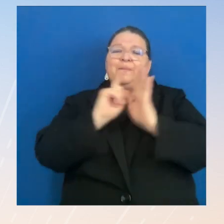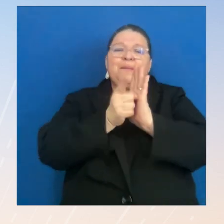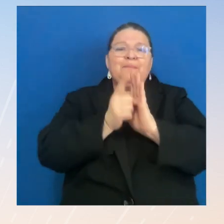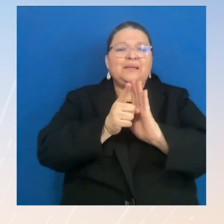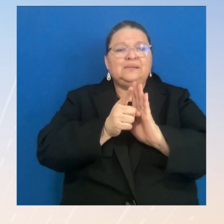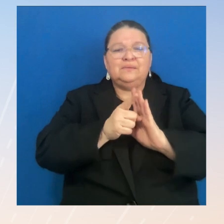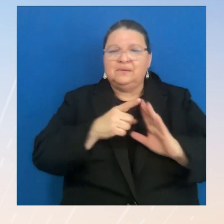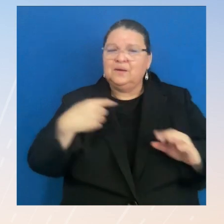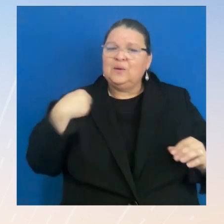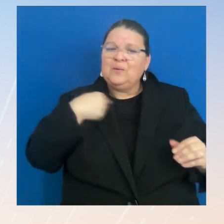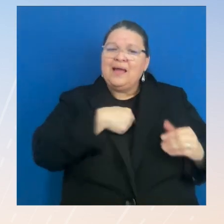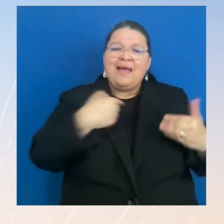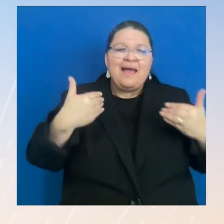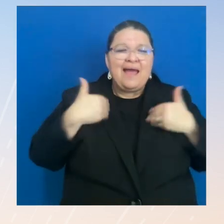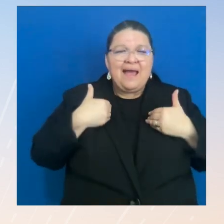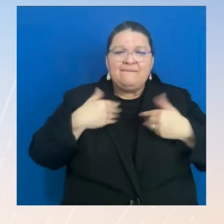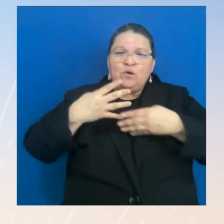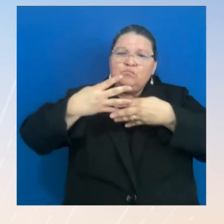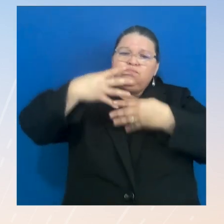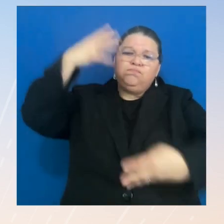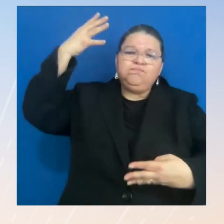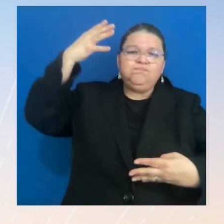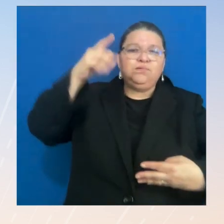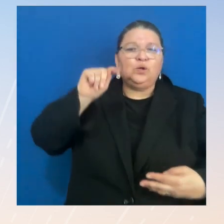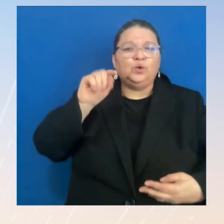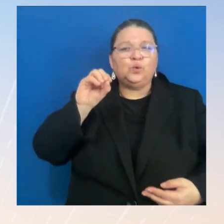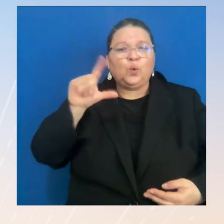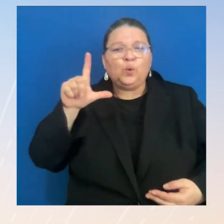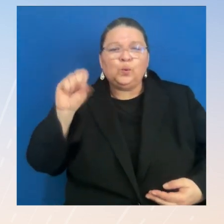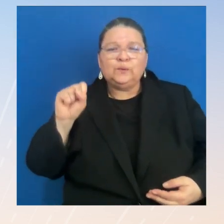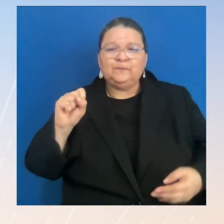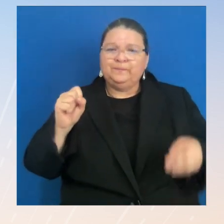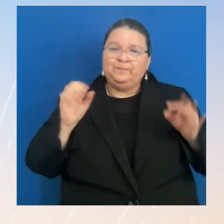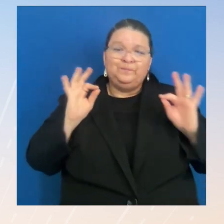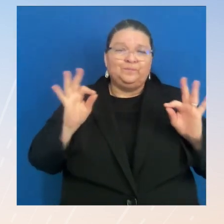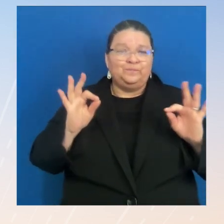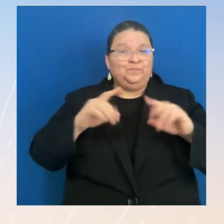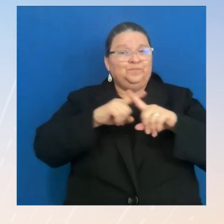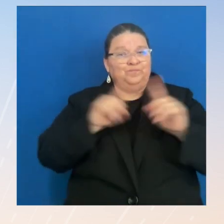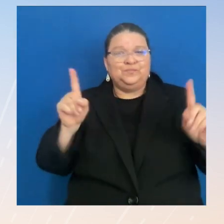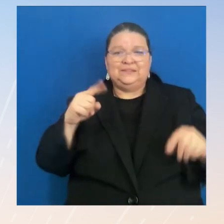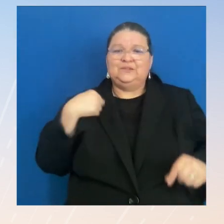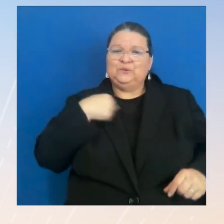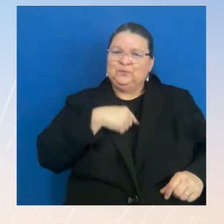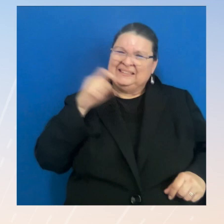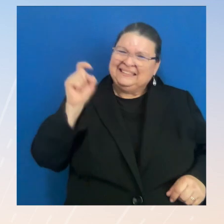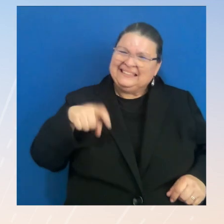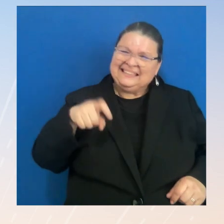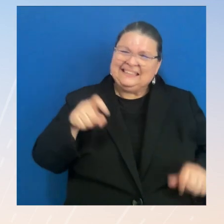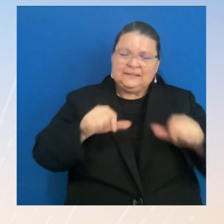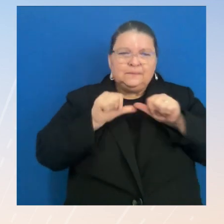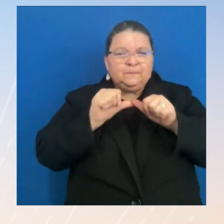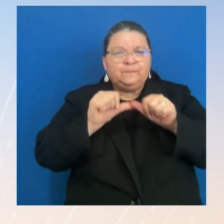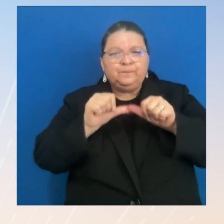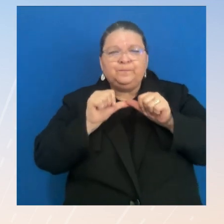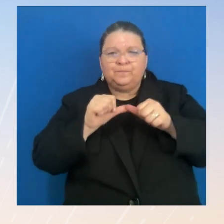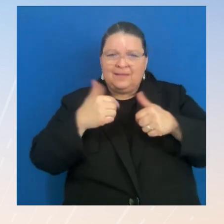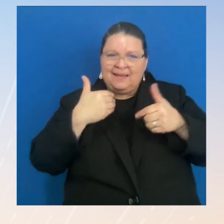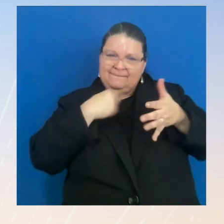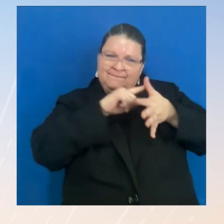in order to continue our capacity of having those tools, we need money. And we've always planned -- been --